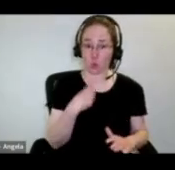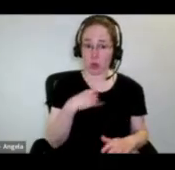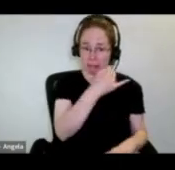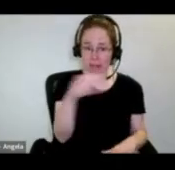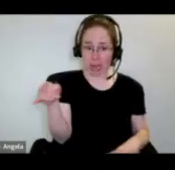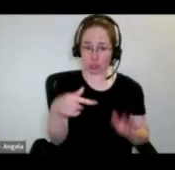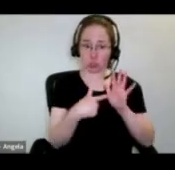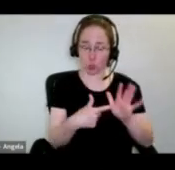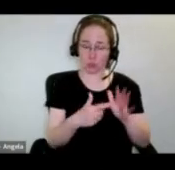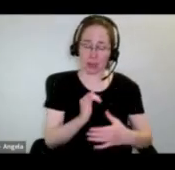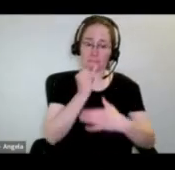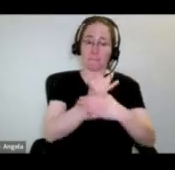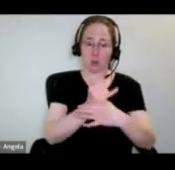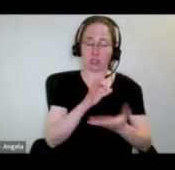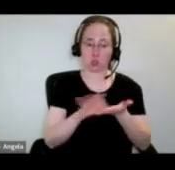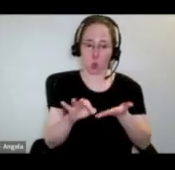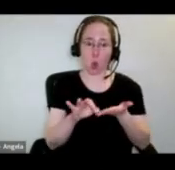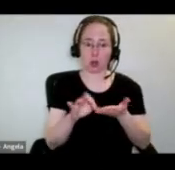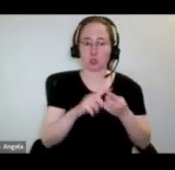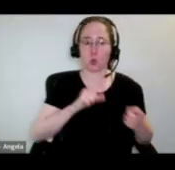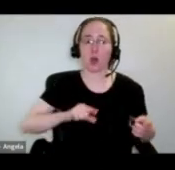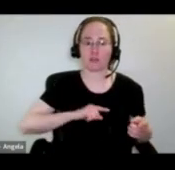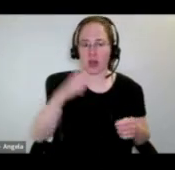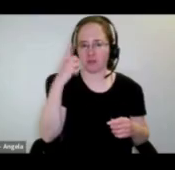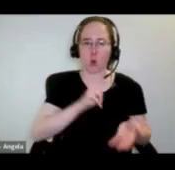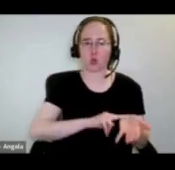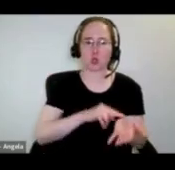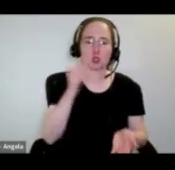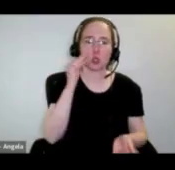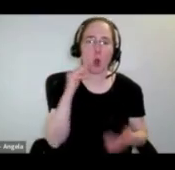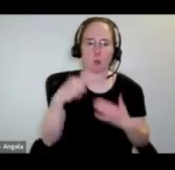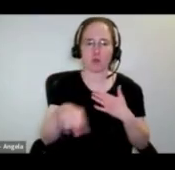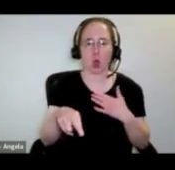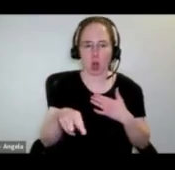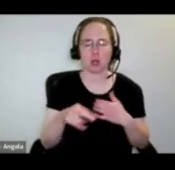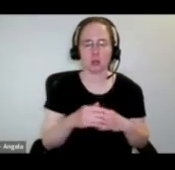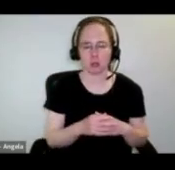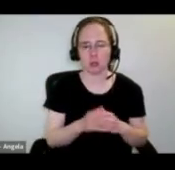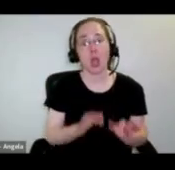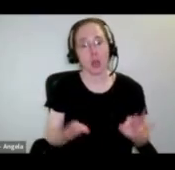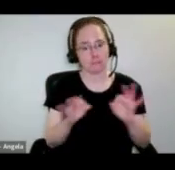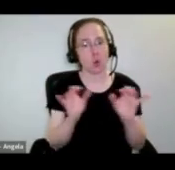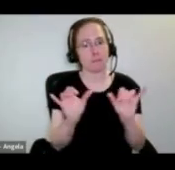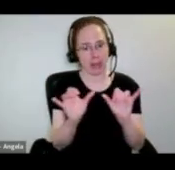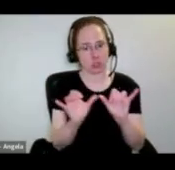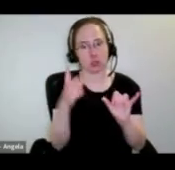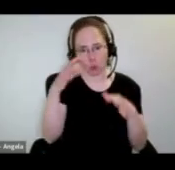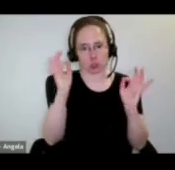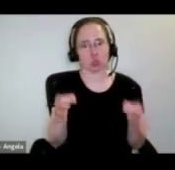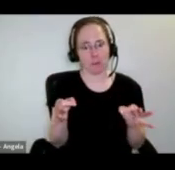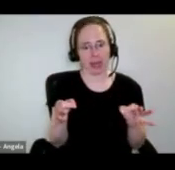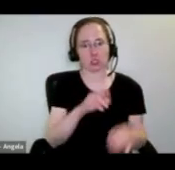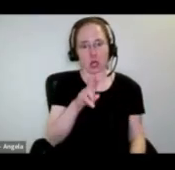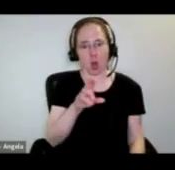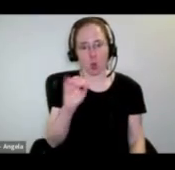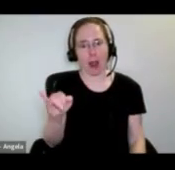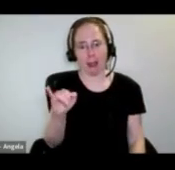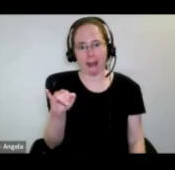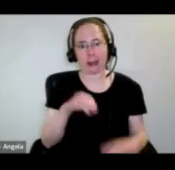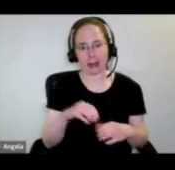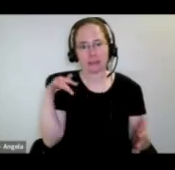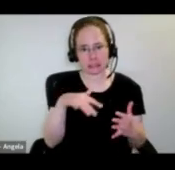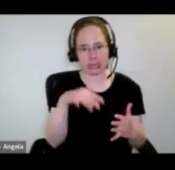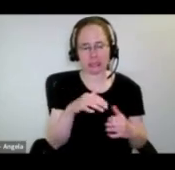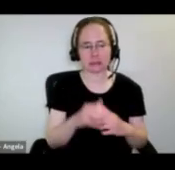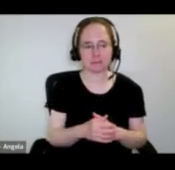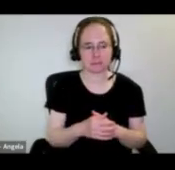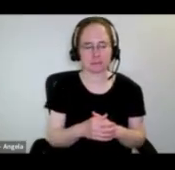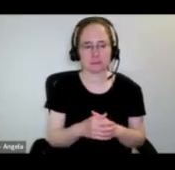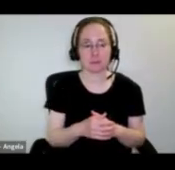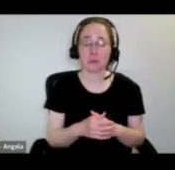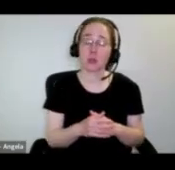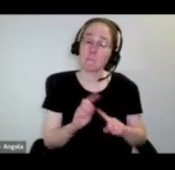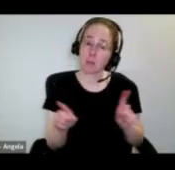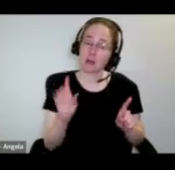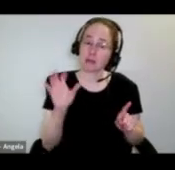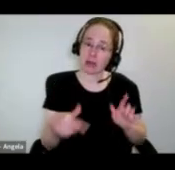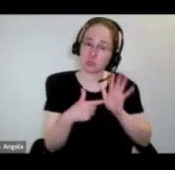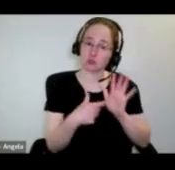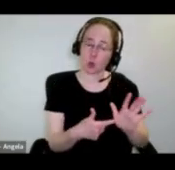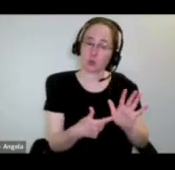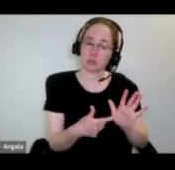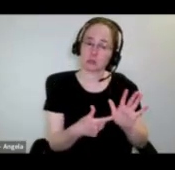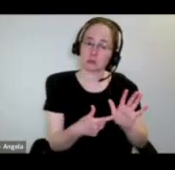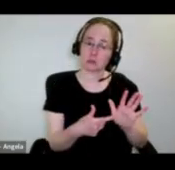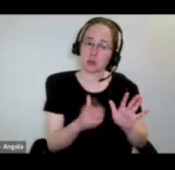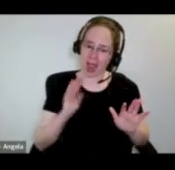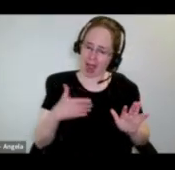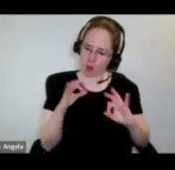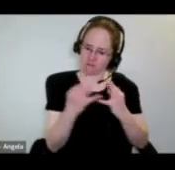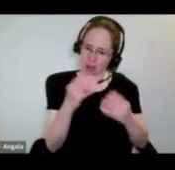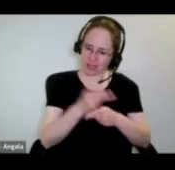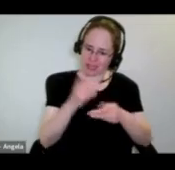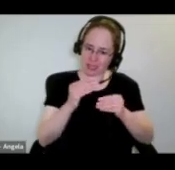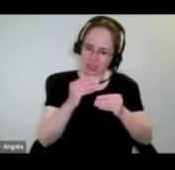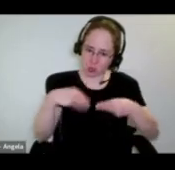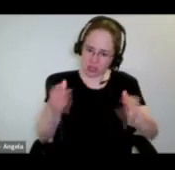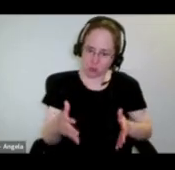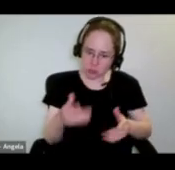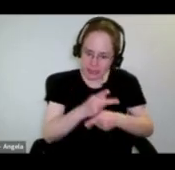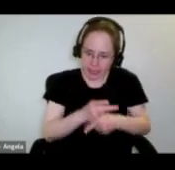David Watkins: So, on the diagram there, the red line shows the impairment score to qualify for a nursing home referral. This is an important measure for determination of ROI in our study, but it does show that